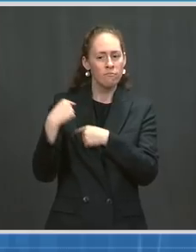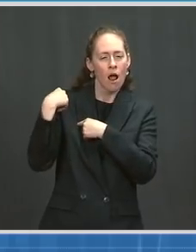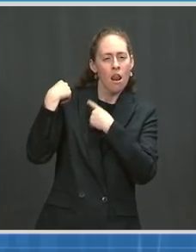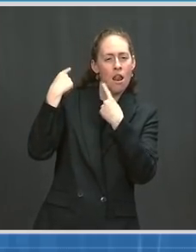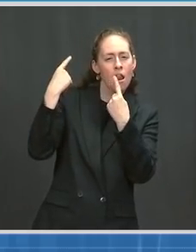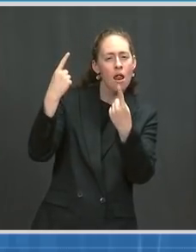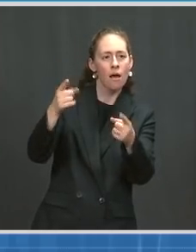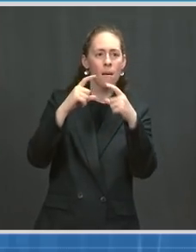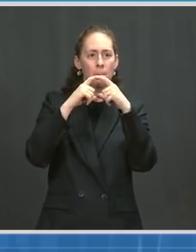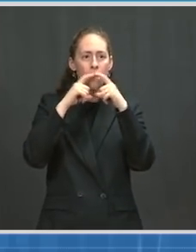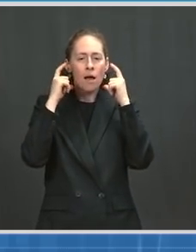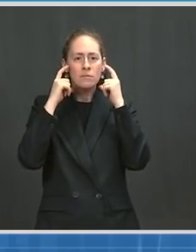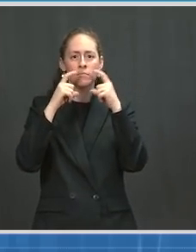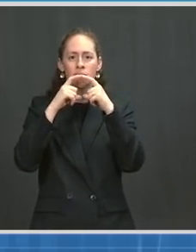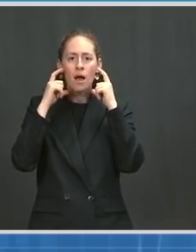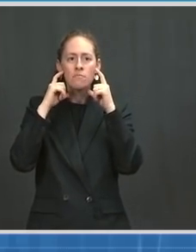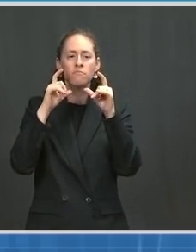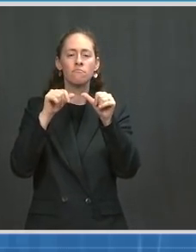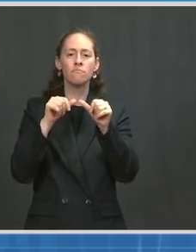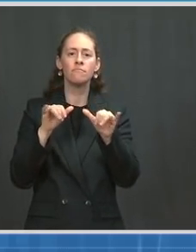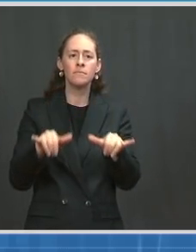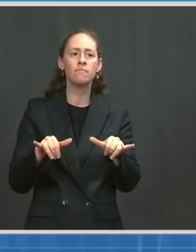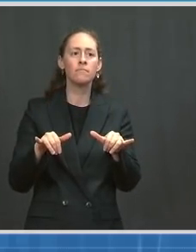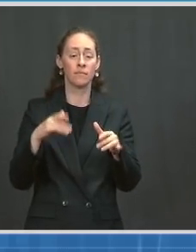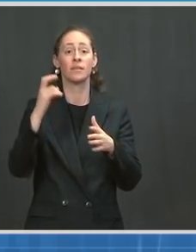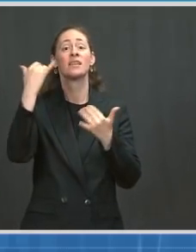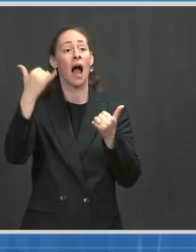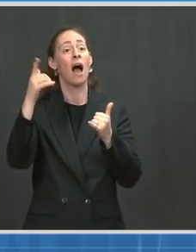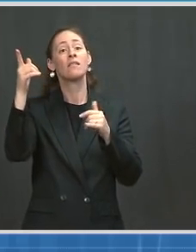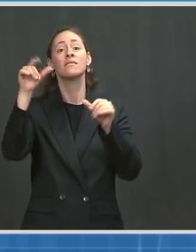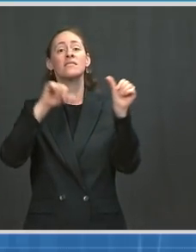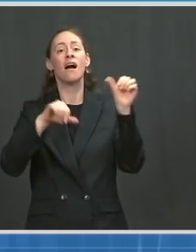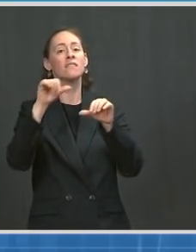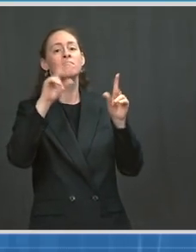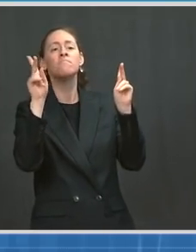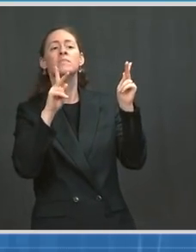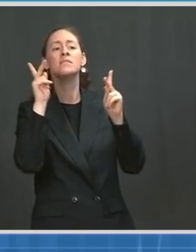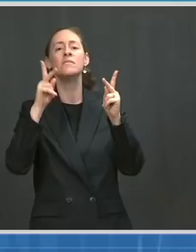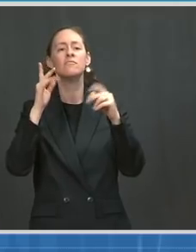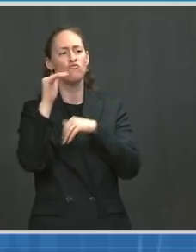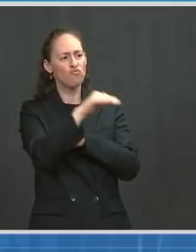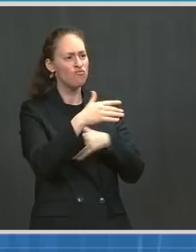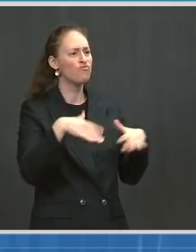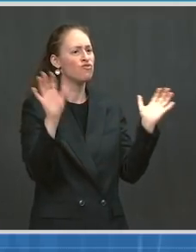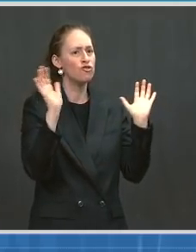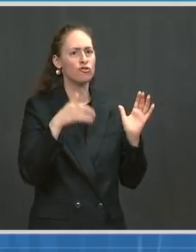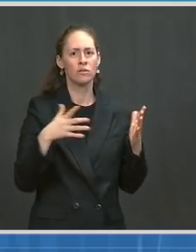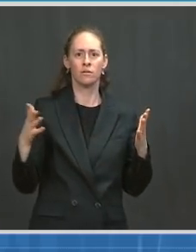that you can actually turn around, that -- as we've said with the recent CDC guidelines